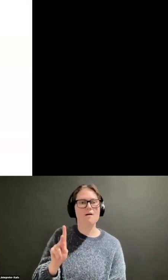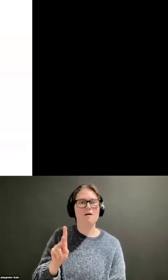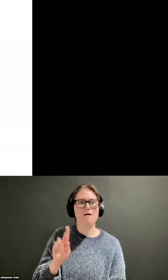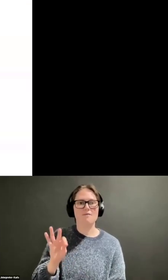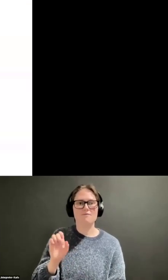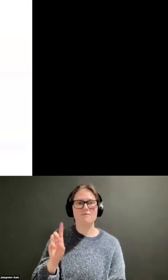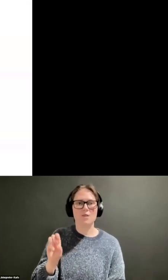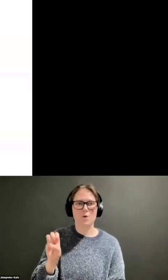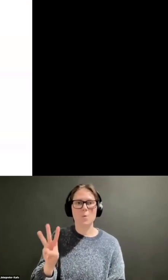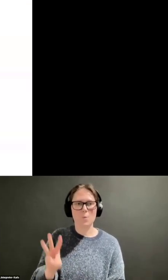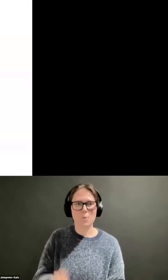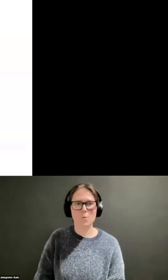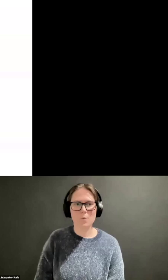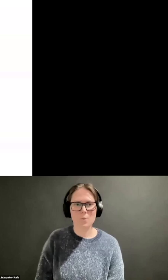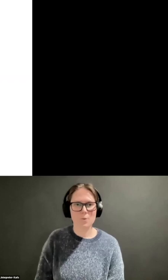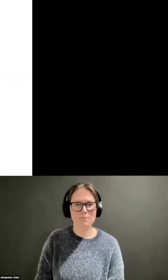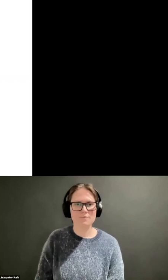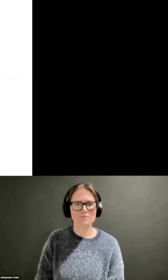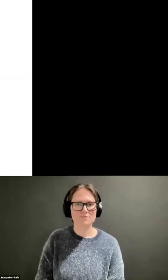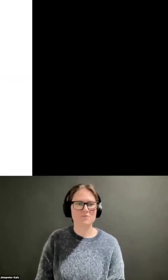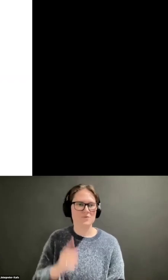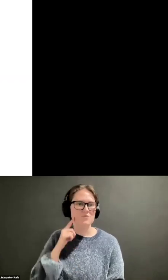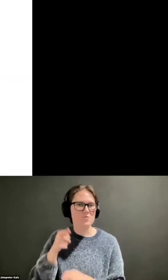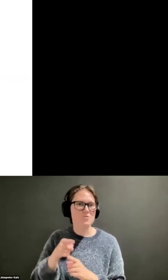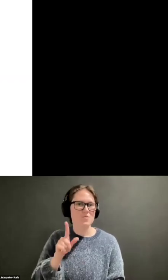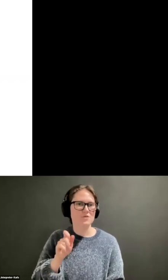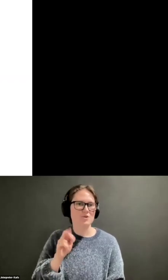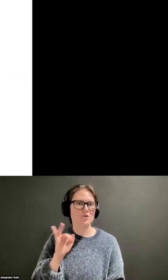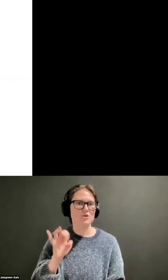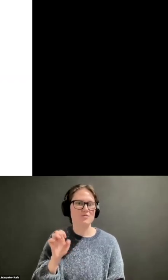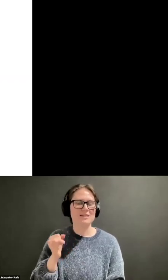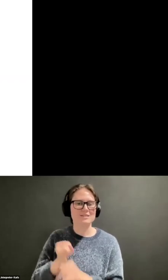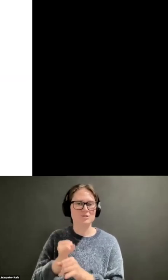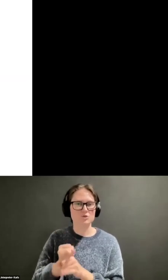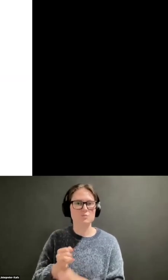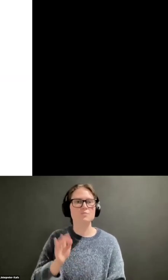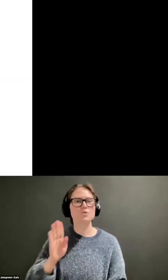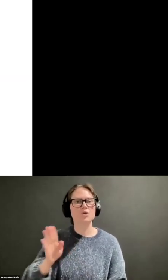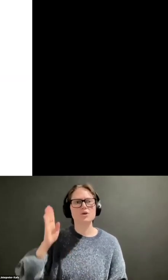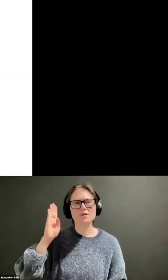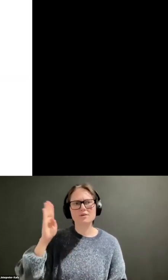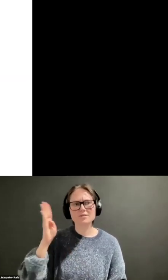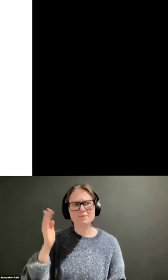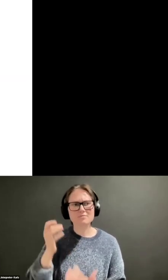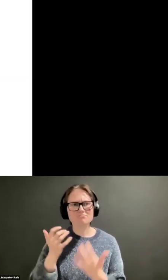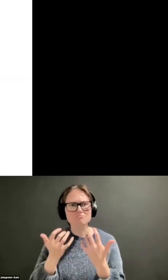at the Lurie Institute, and her speaking engagements have included multiple keynotes,